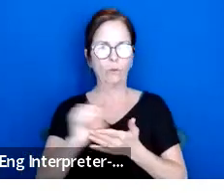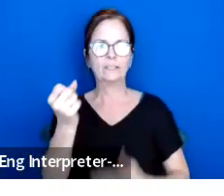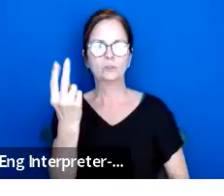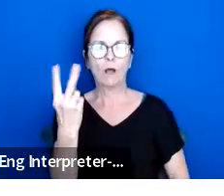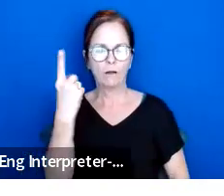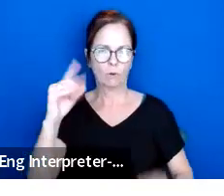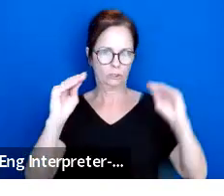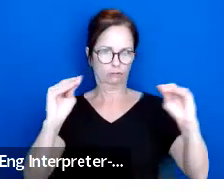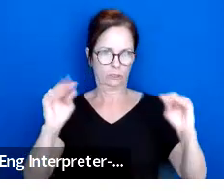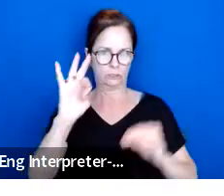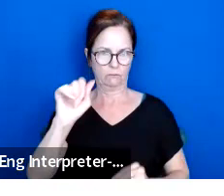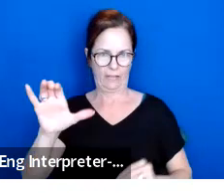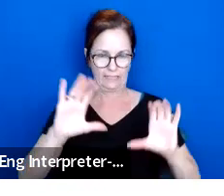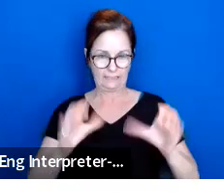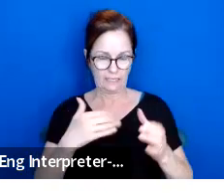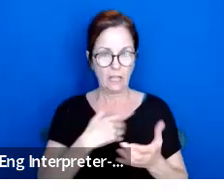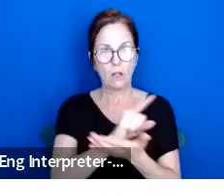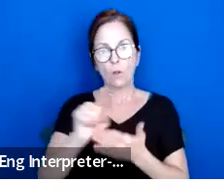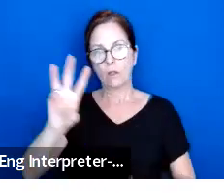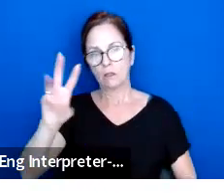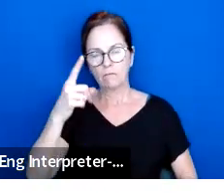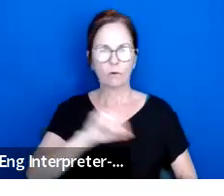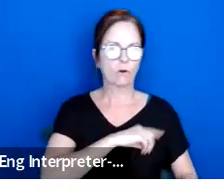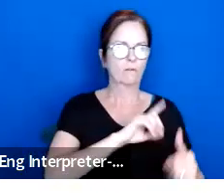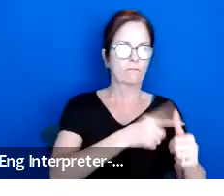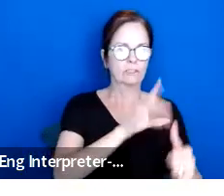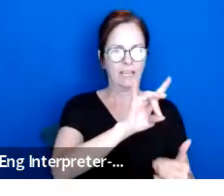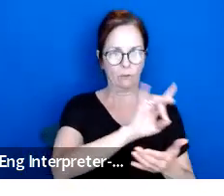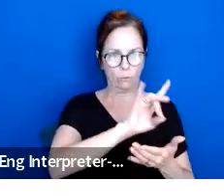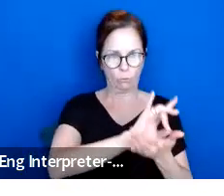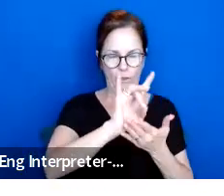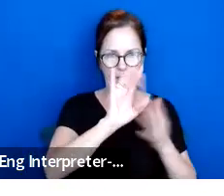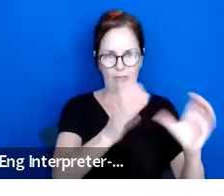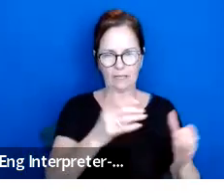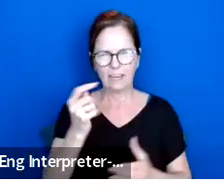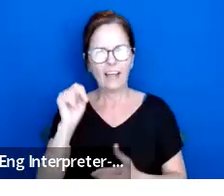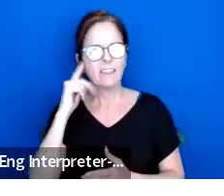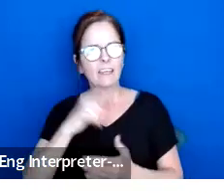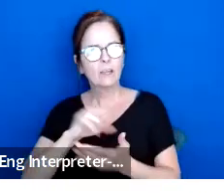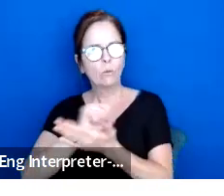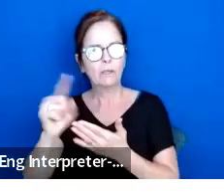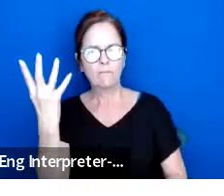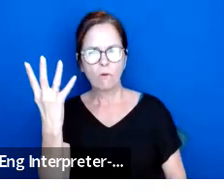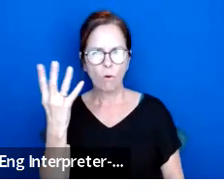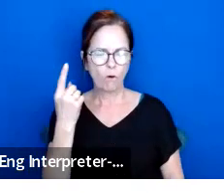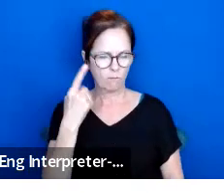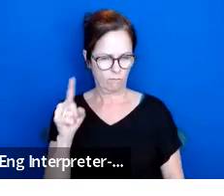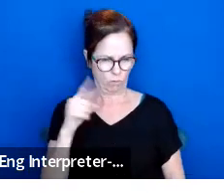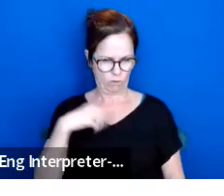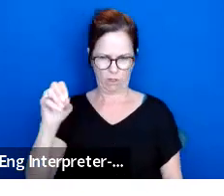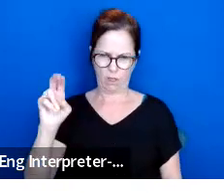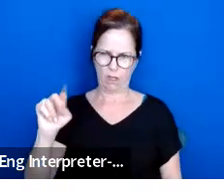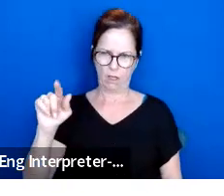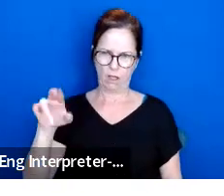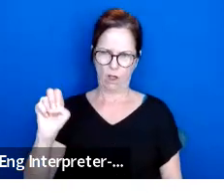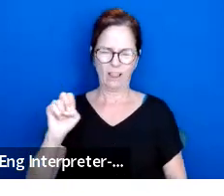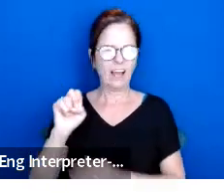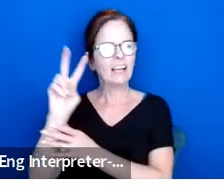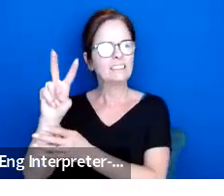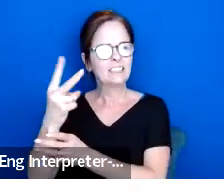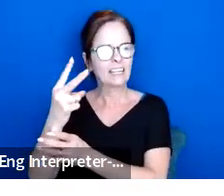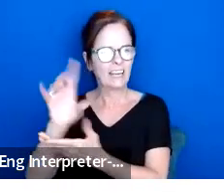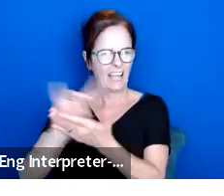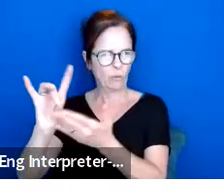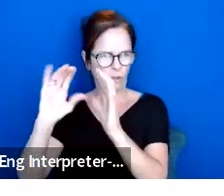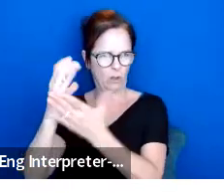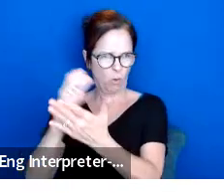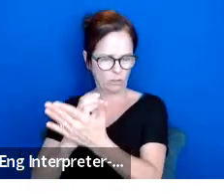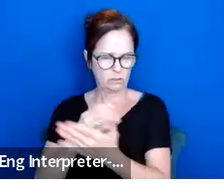And then week 6 for a first 8 week class and also and then I believe it's week 4 for the online second 8 weeks for Counselling.